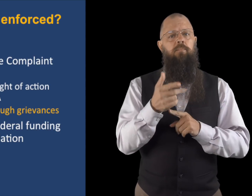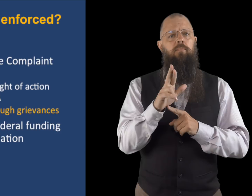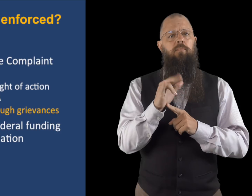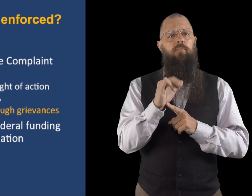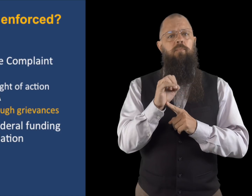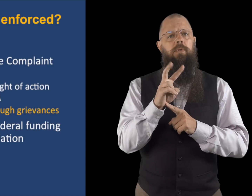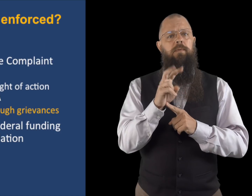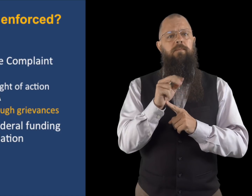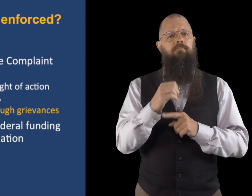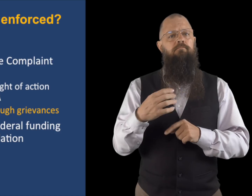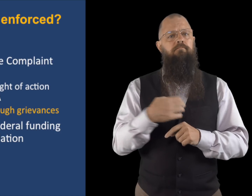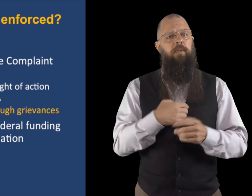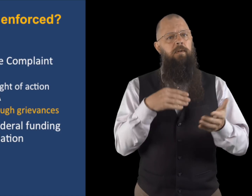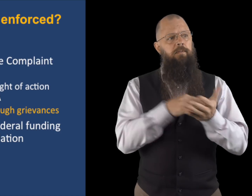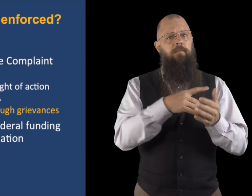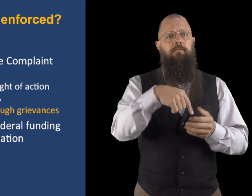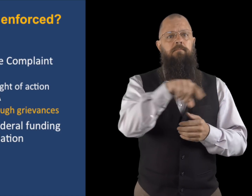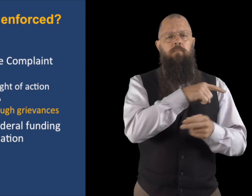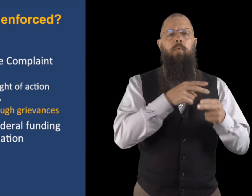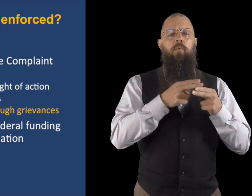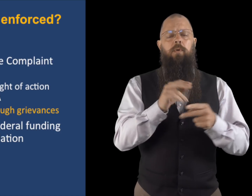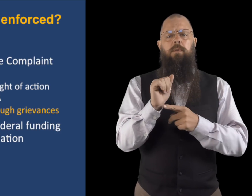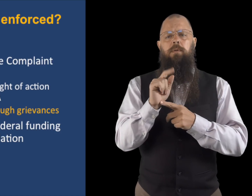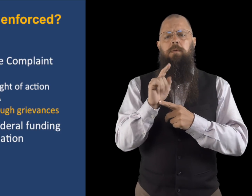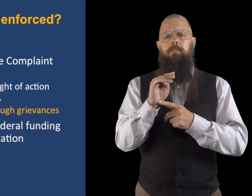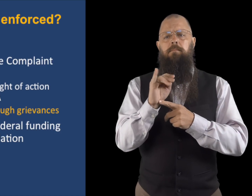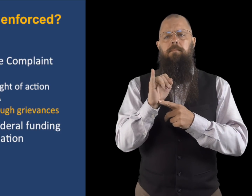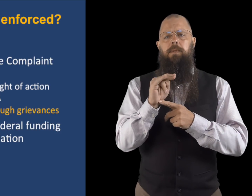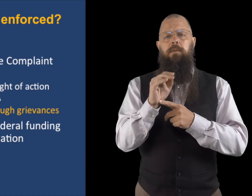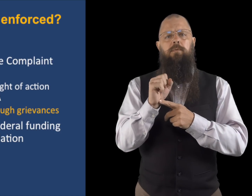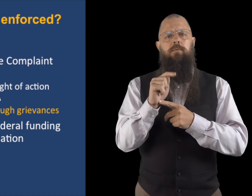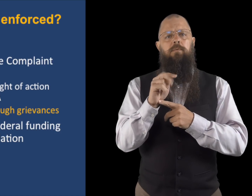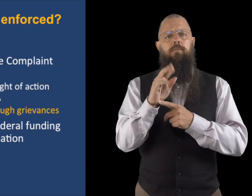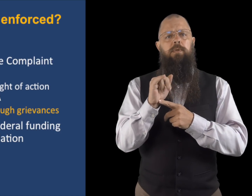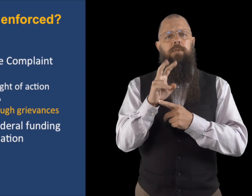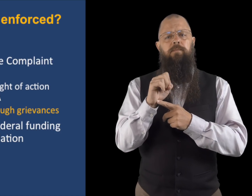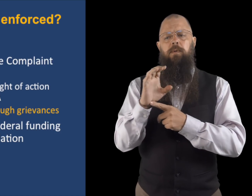options. One is a file of formal grievance against them which is referred